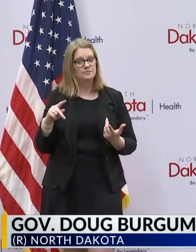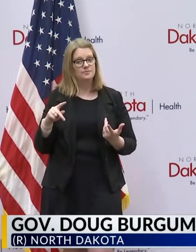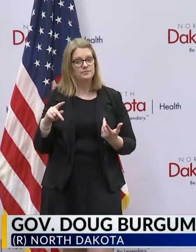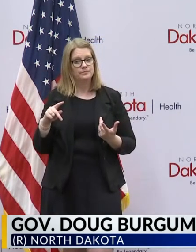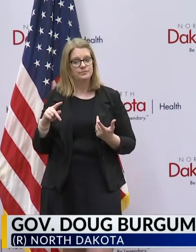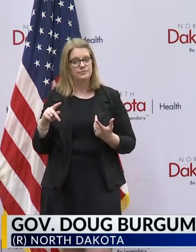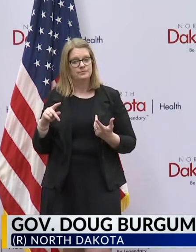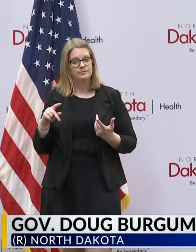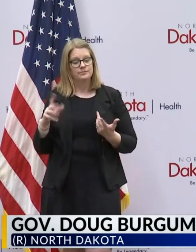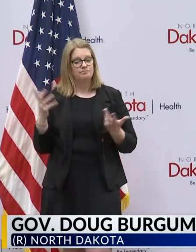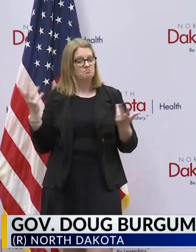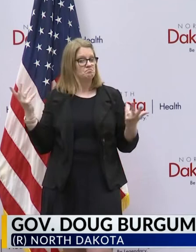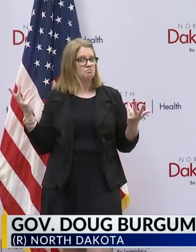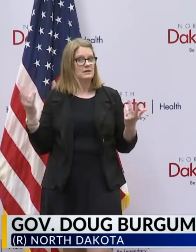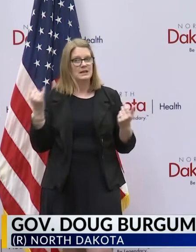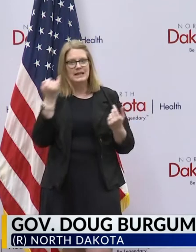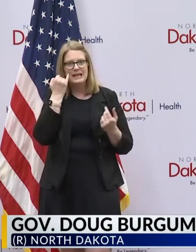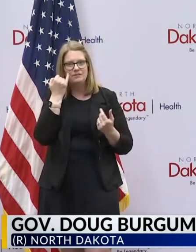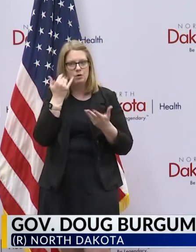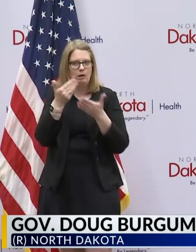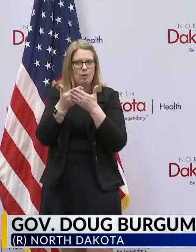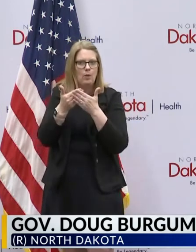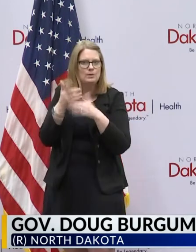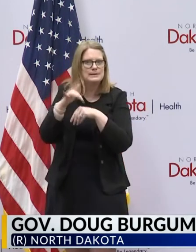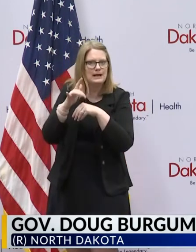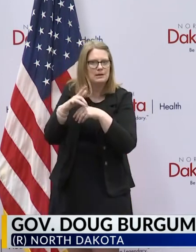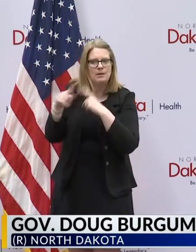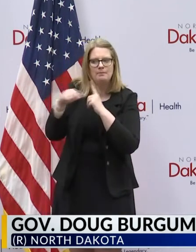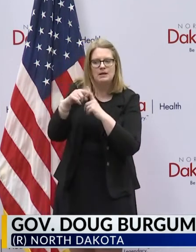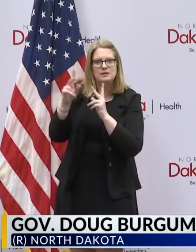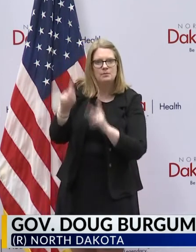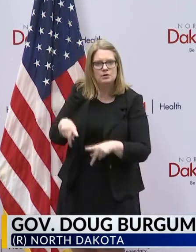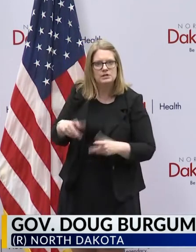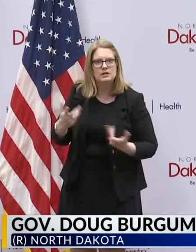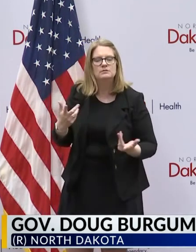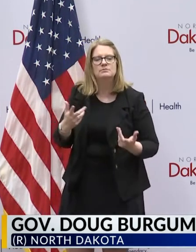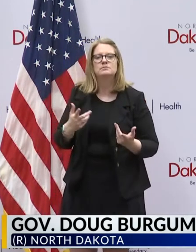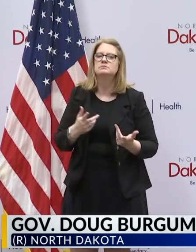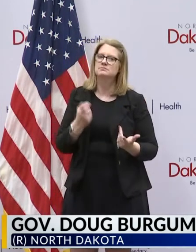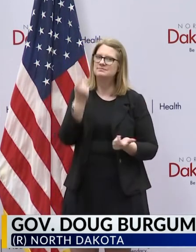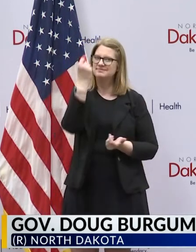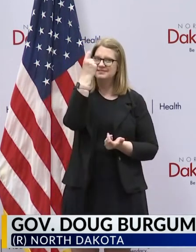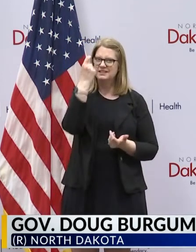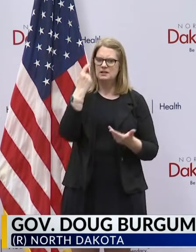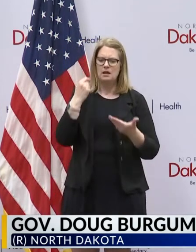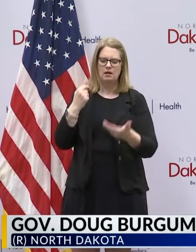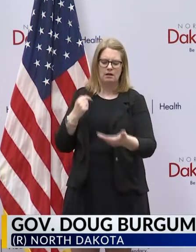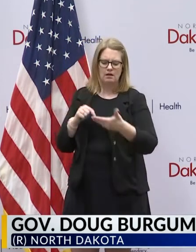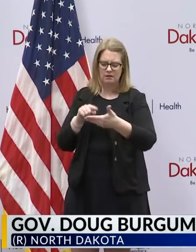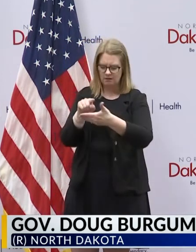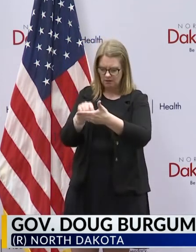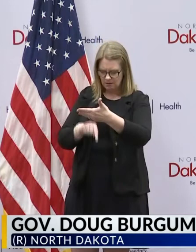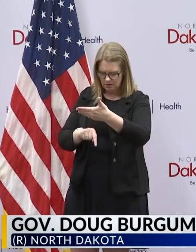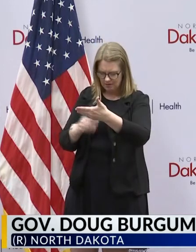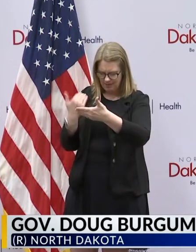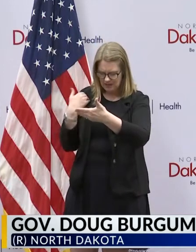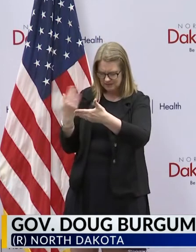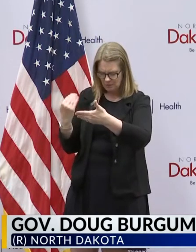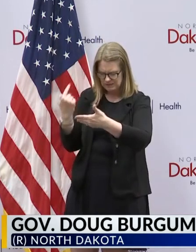CAN DO IT FOR FREE, DOWNLOAD THE APP, AND IF YOU BECOME SOMEONE WHO IS IN CLOSE CONTACT WITH A POSITIVE, YOU'RE GOING TO BE